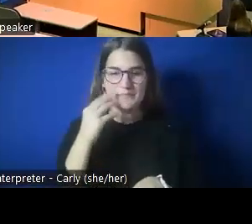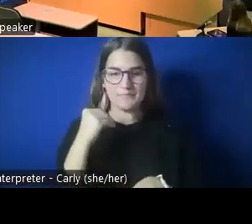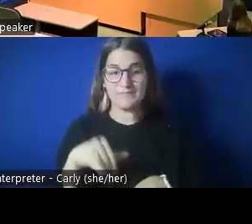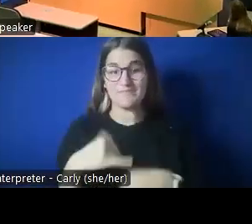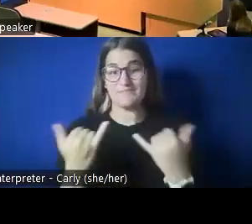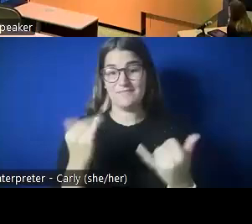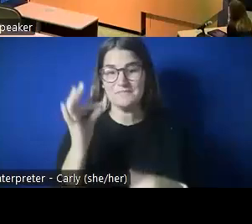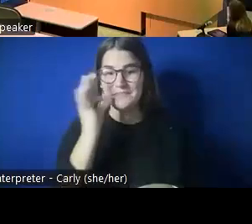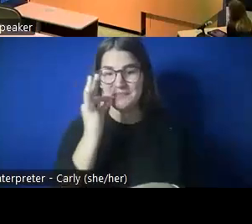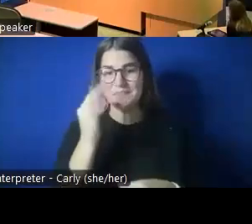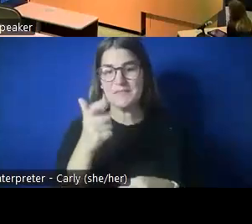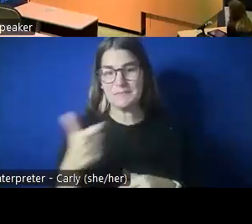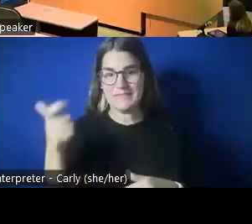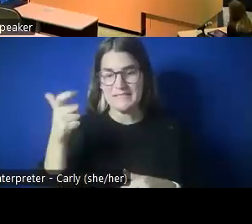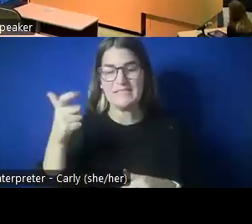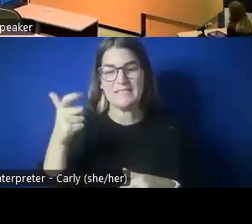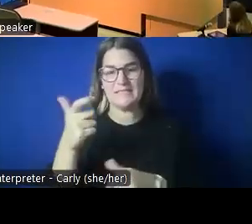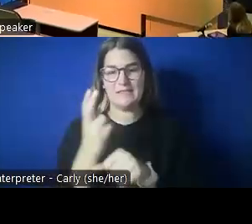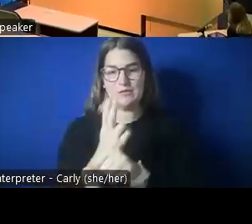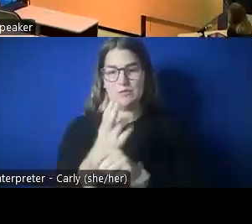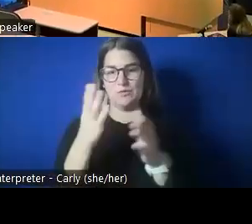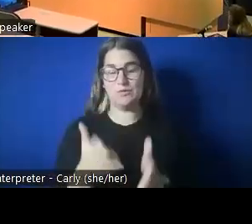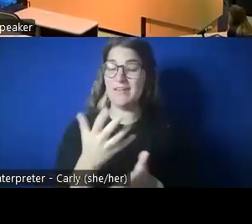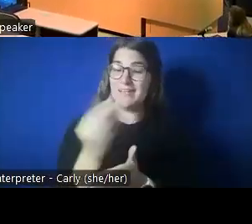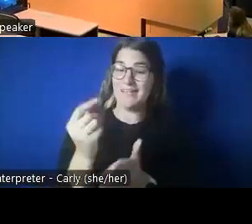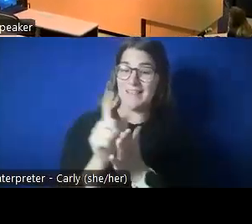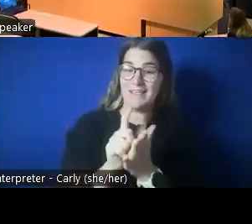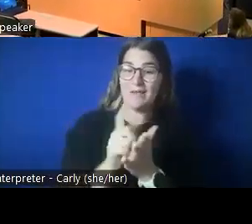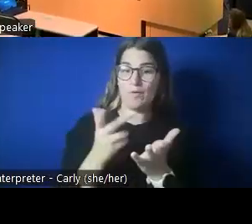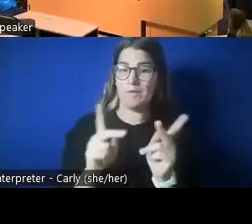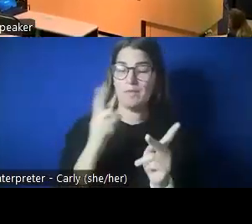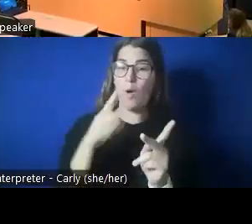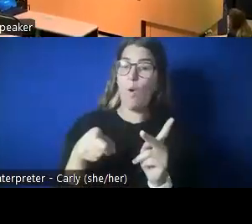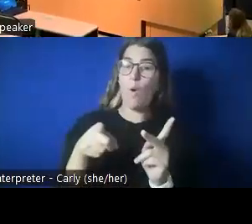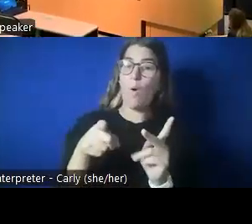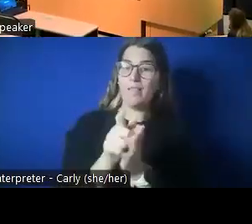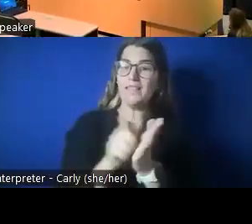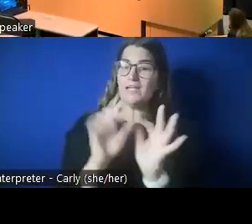is a big user one and it's legal so everyone's like it's we can use it you know um so it's like